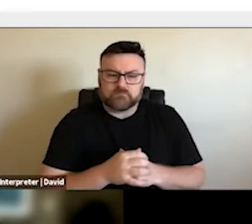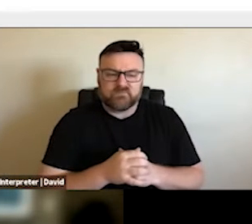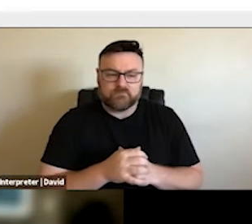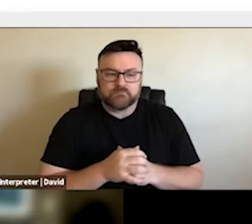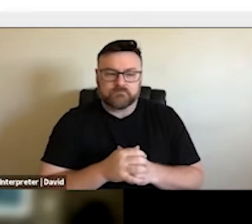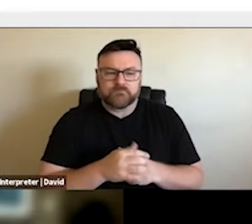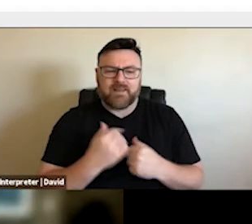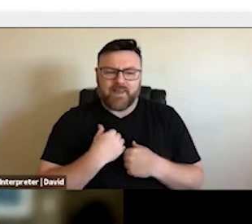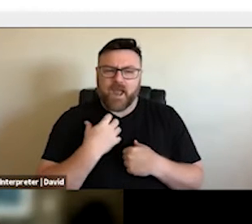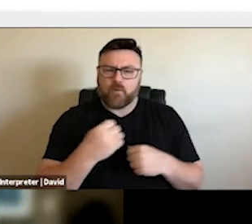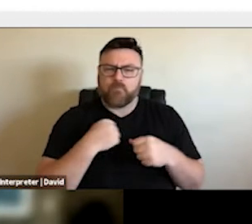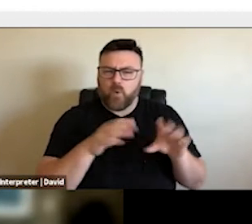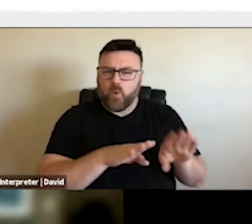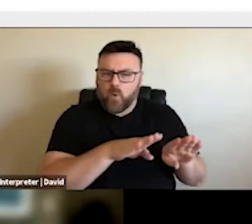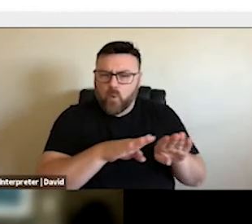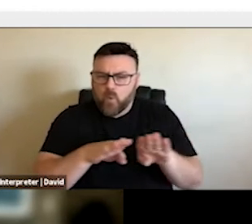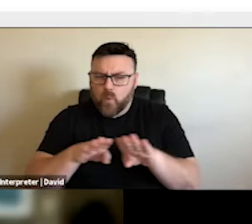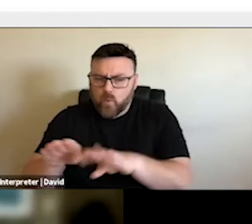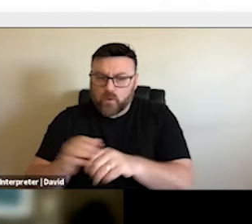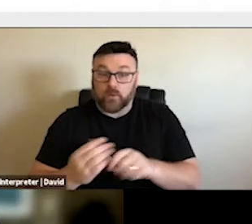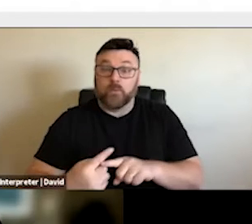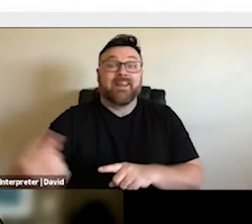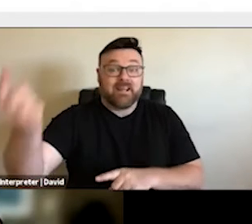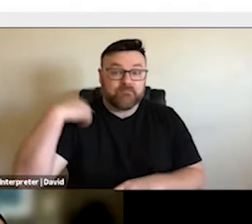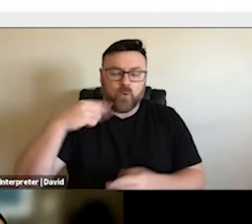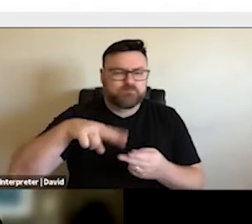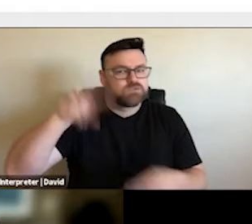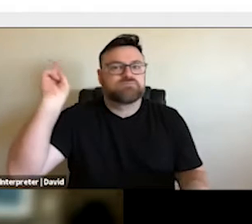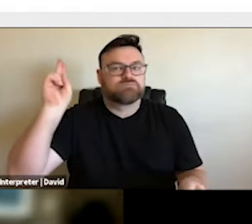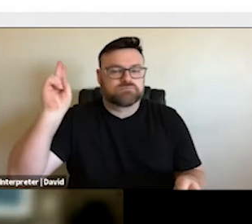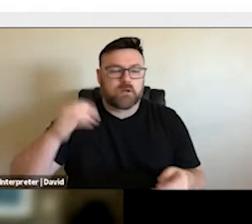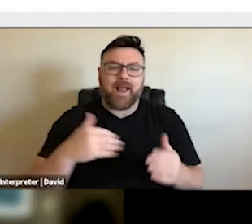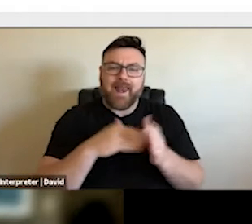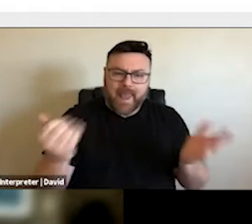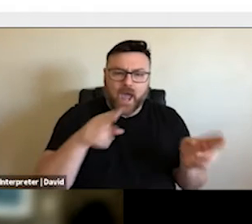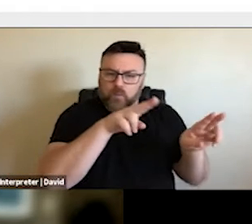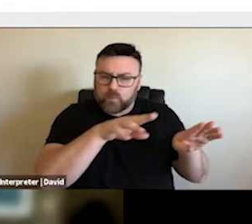consistent after Pete in the pandemic.